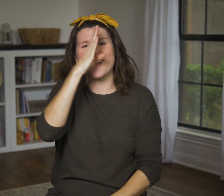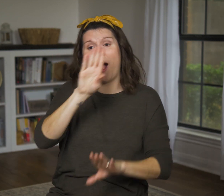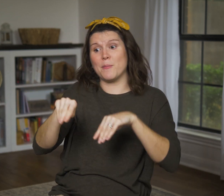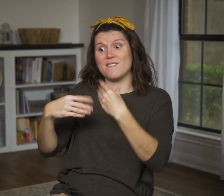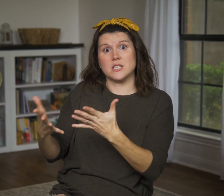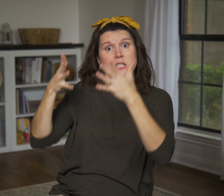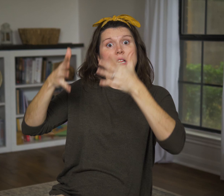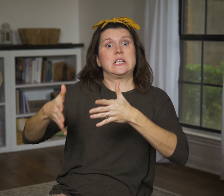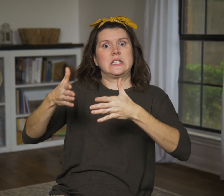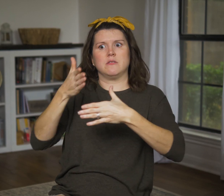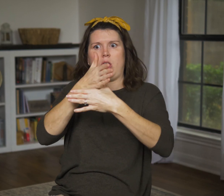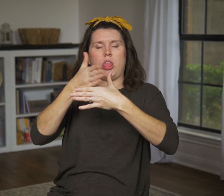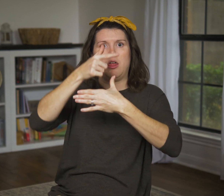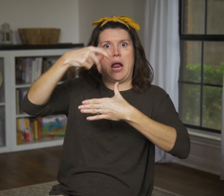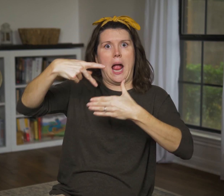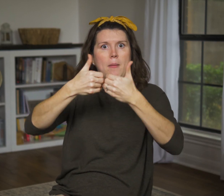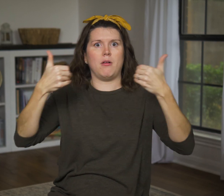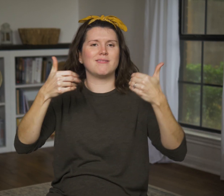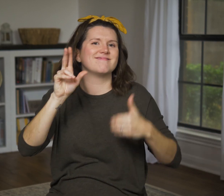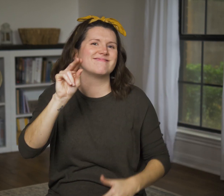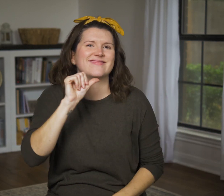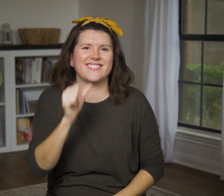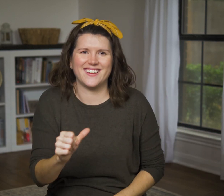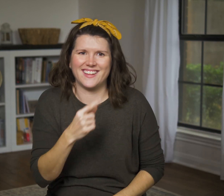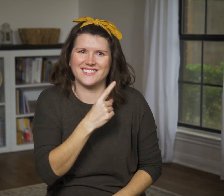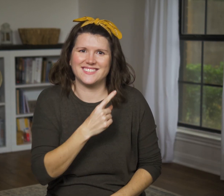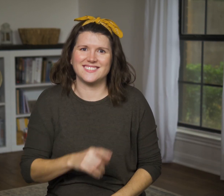God’s provision has no gaps!